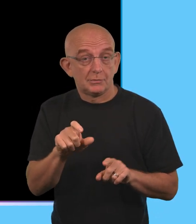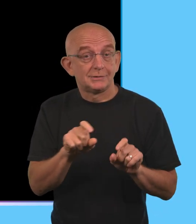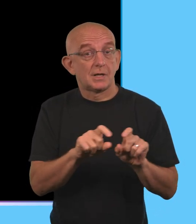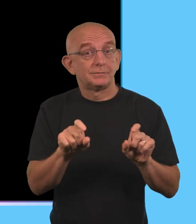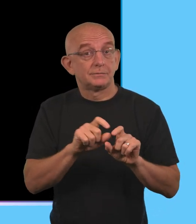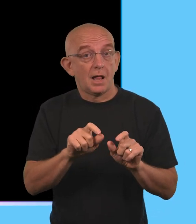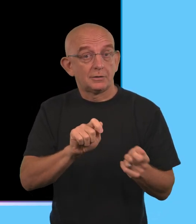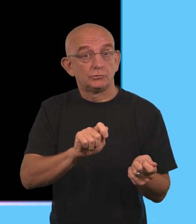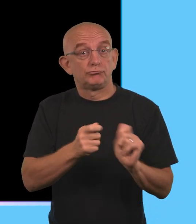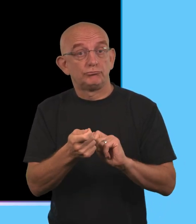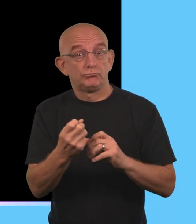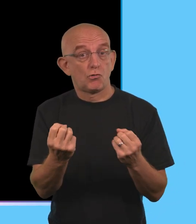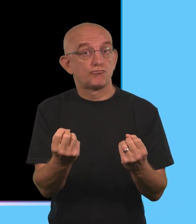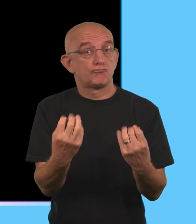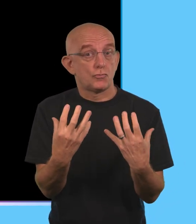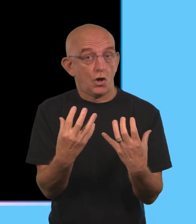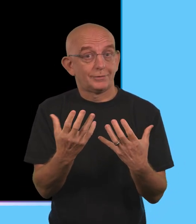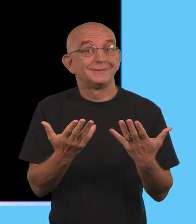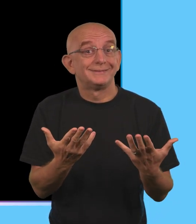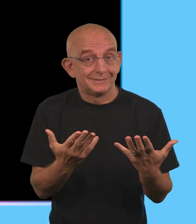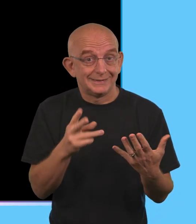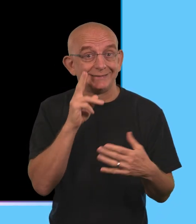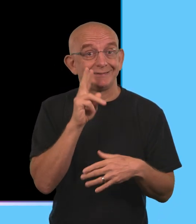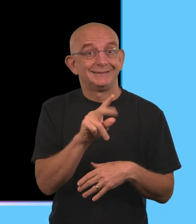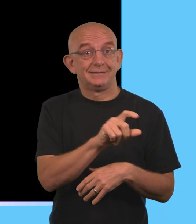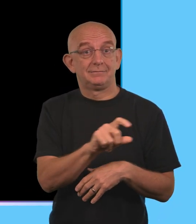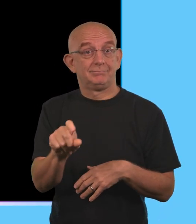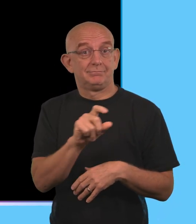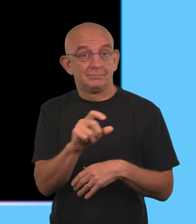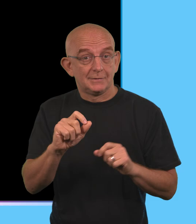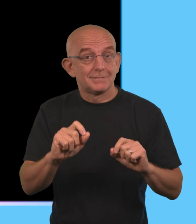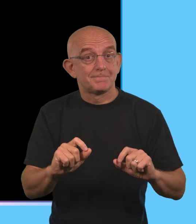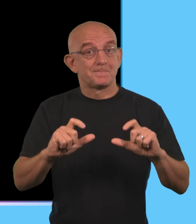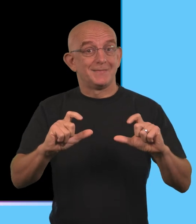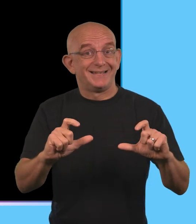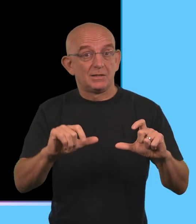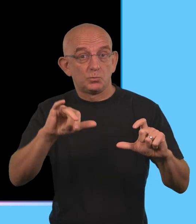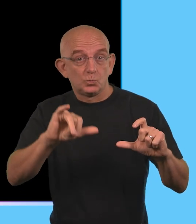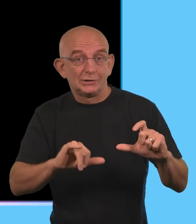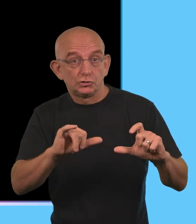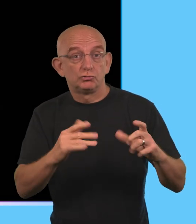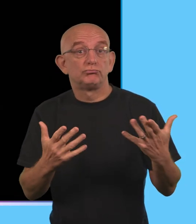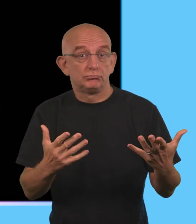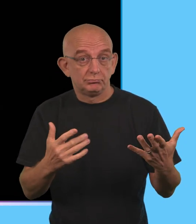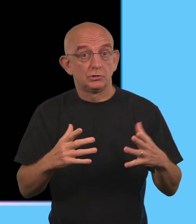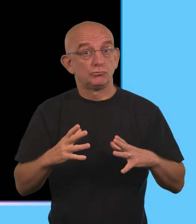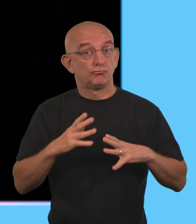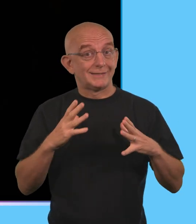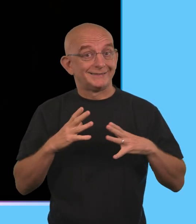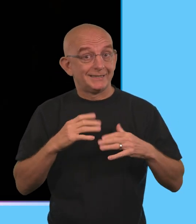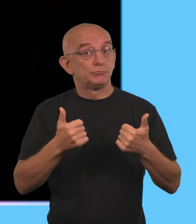Subtitles off, on. Text size large. I'm ready.